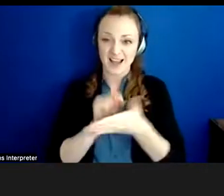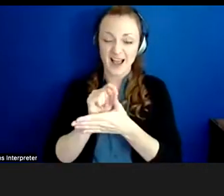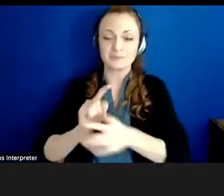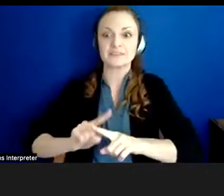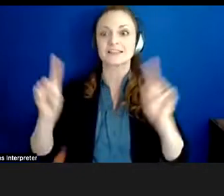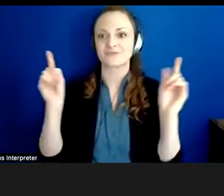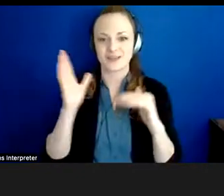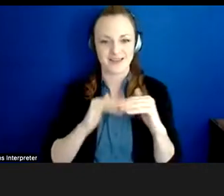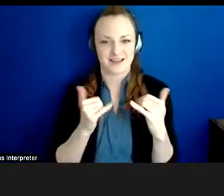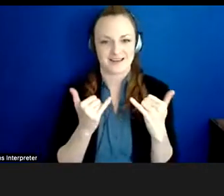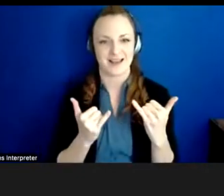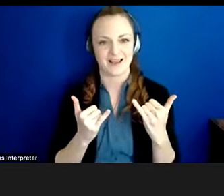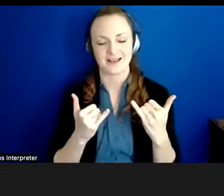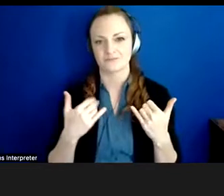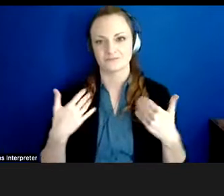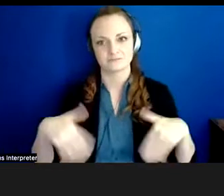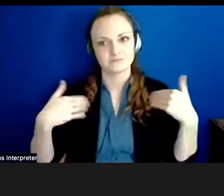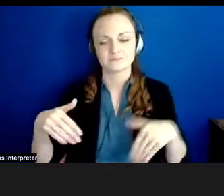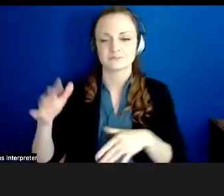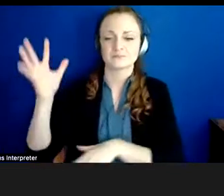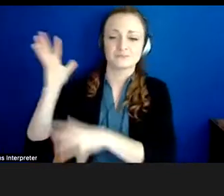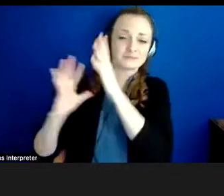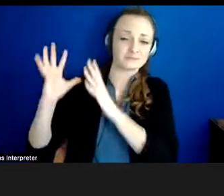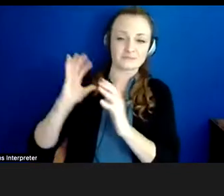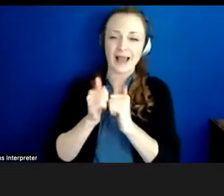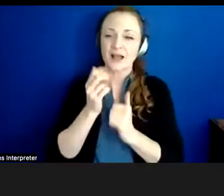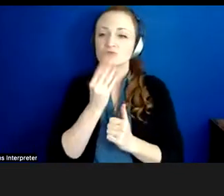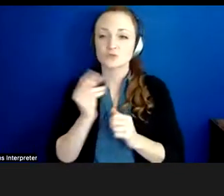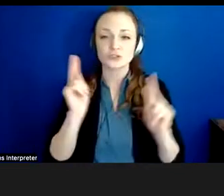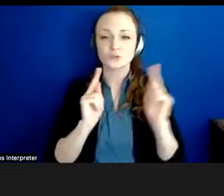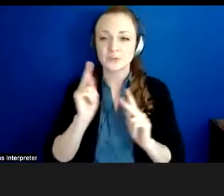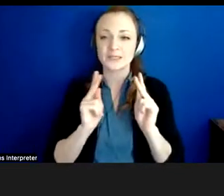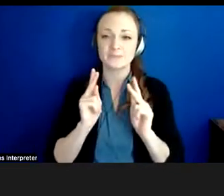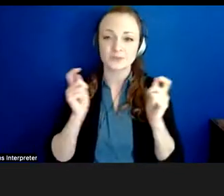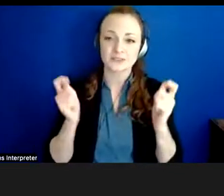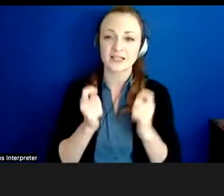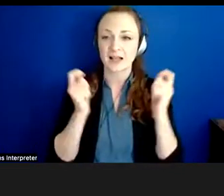between the way that Jews observed holidays when the first temple was standing, and the